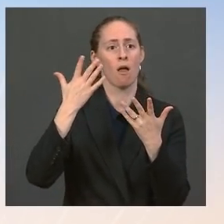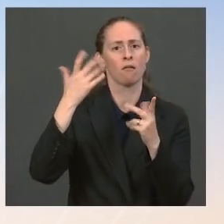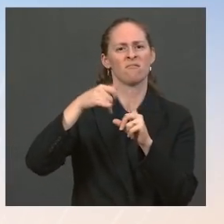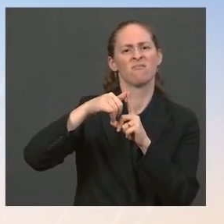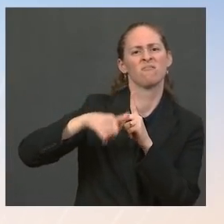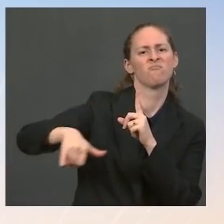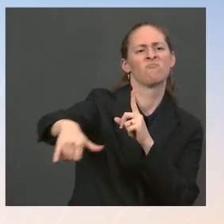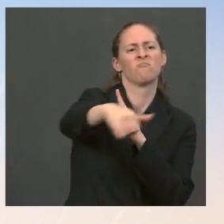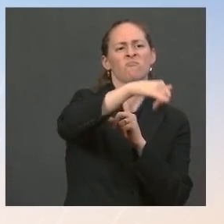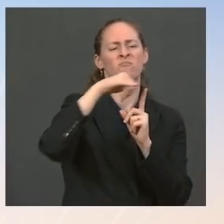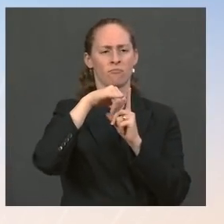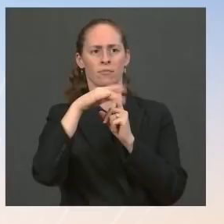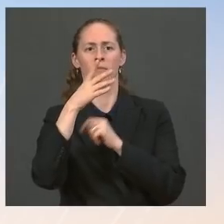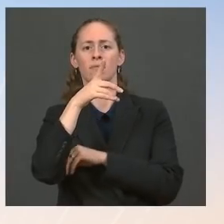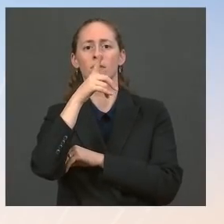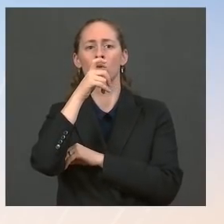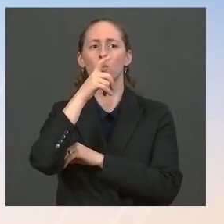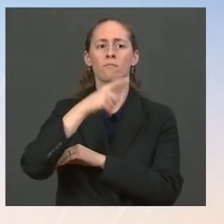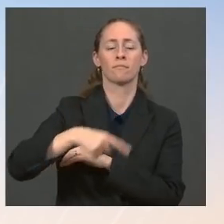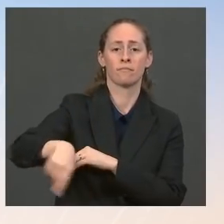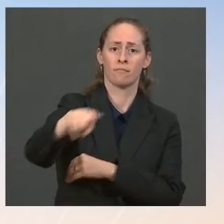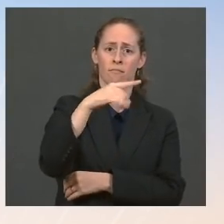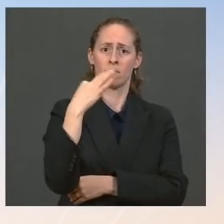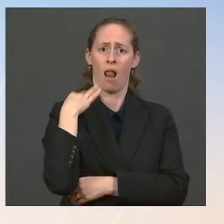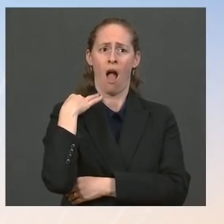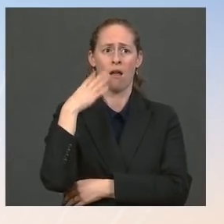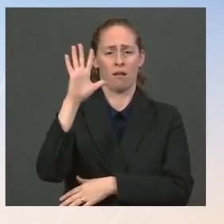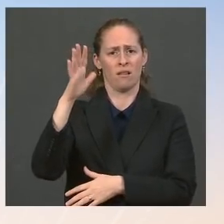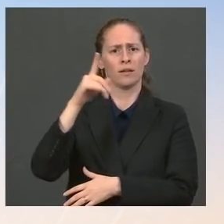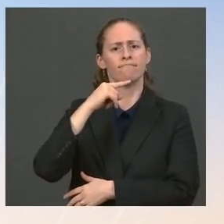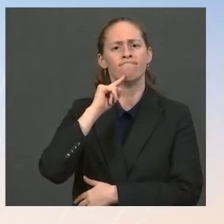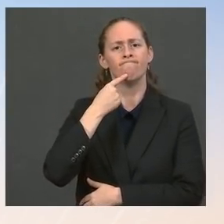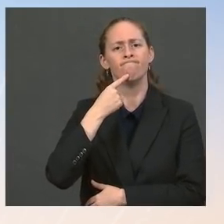in a claim of persecution according to the principles